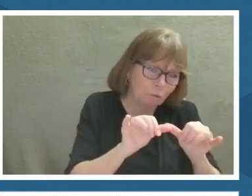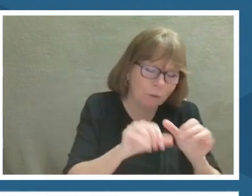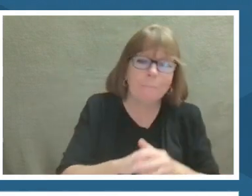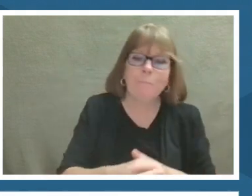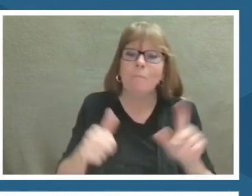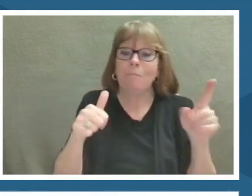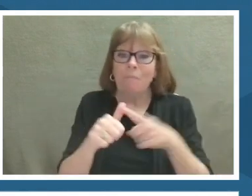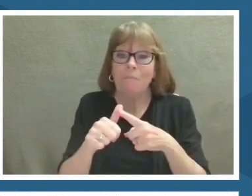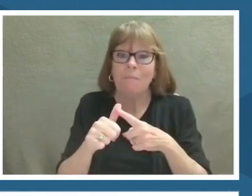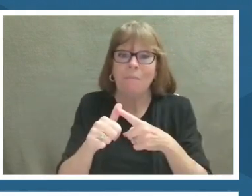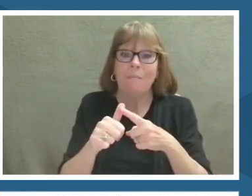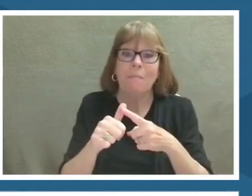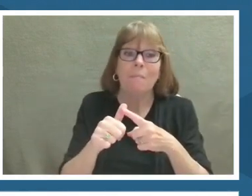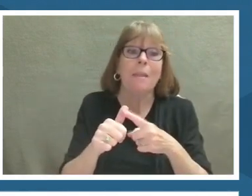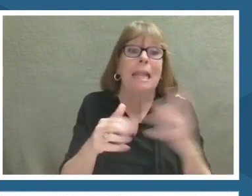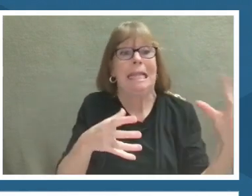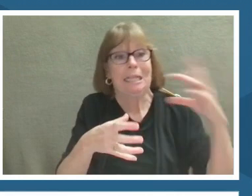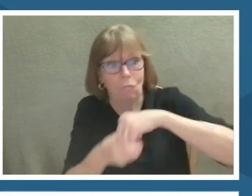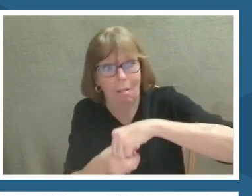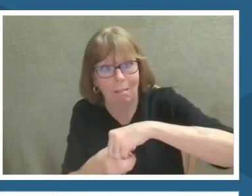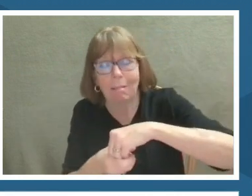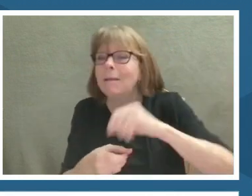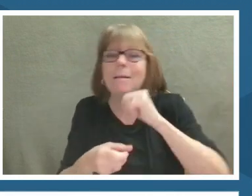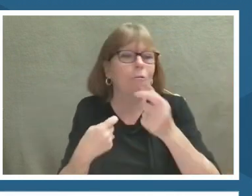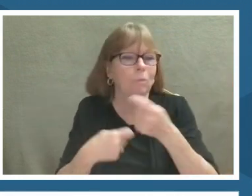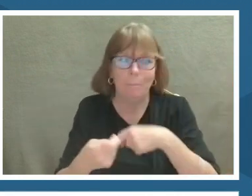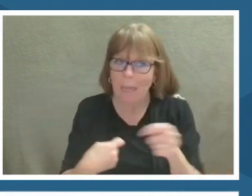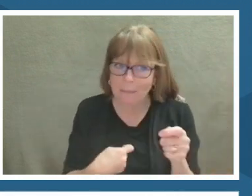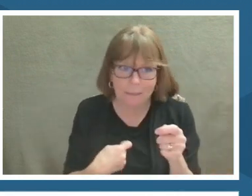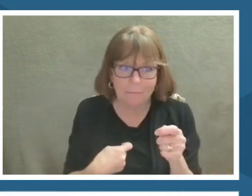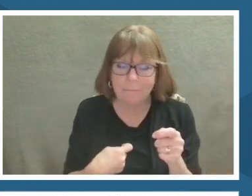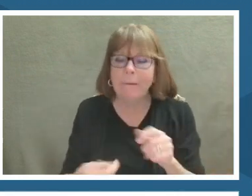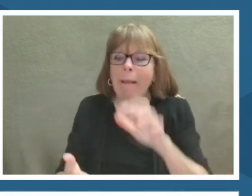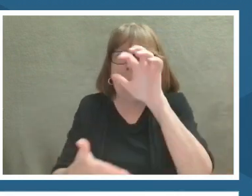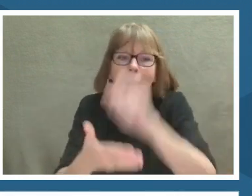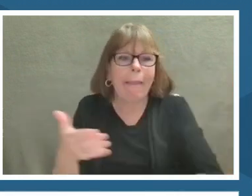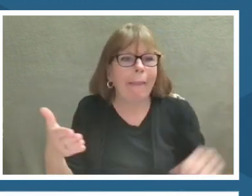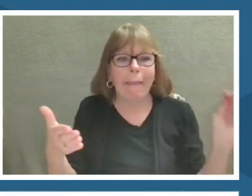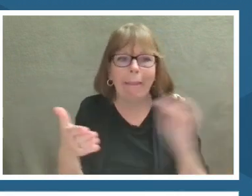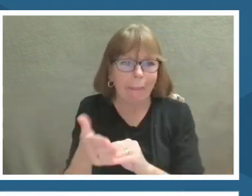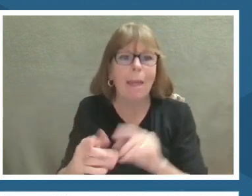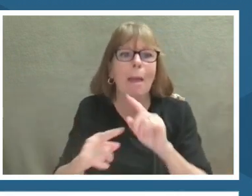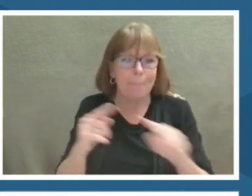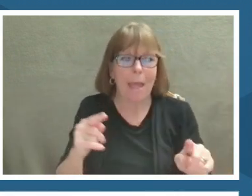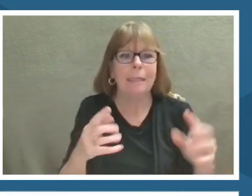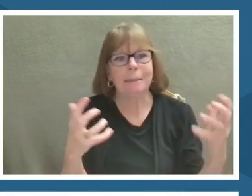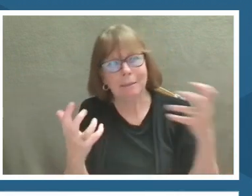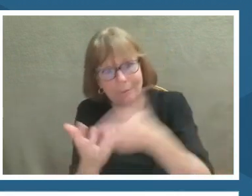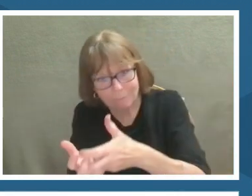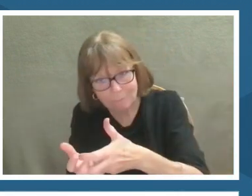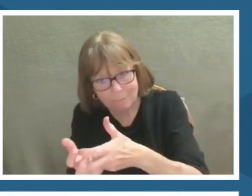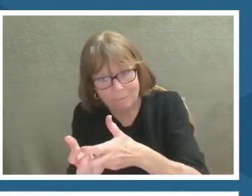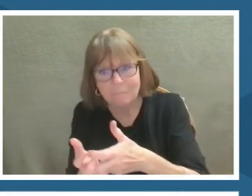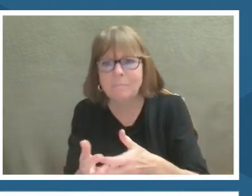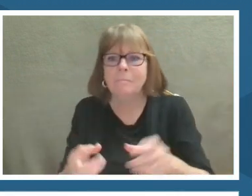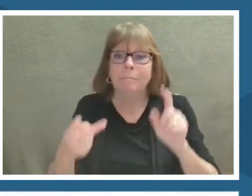replacement in other words strong foundational disciplines are still essential